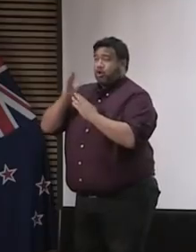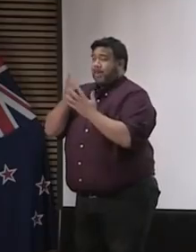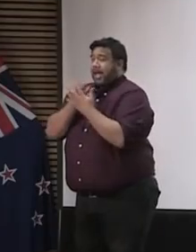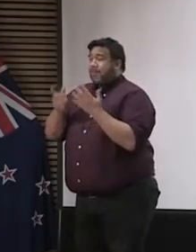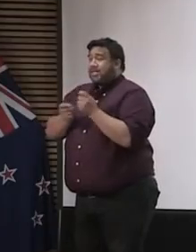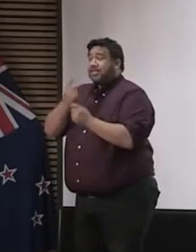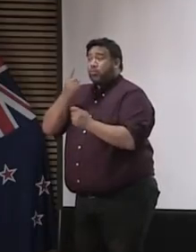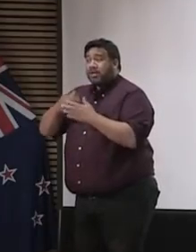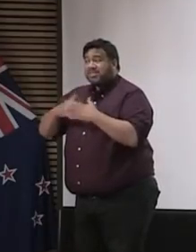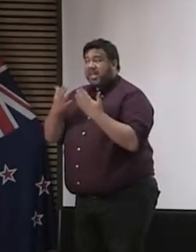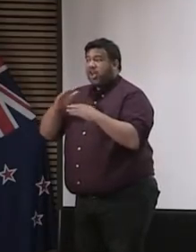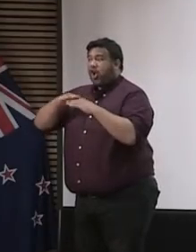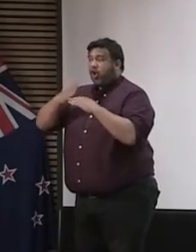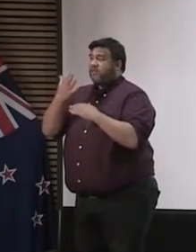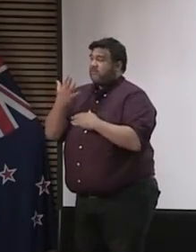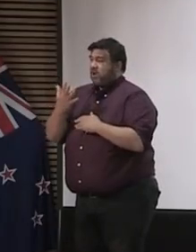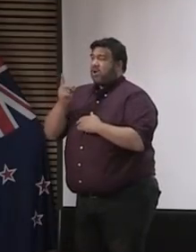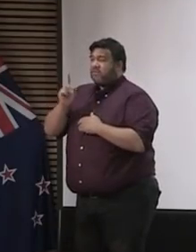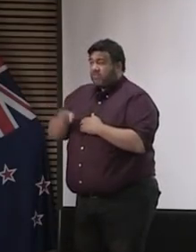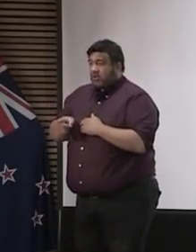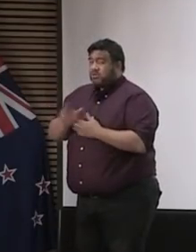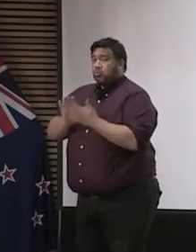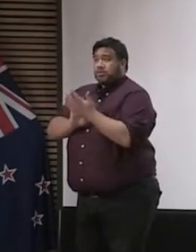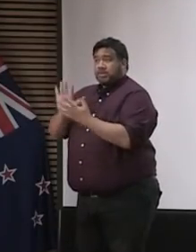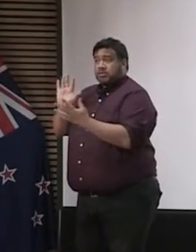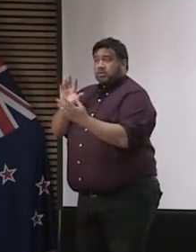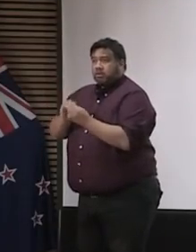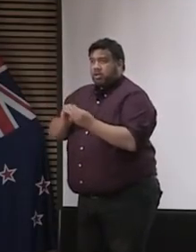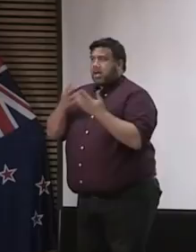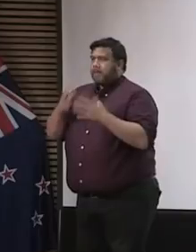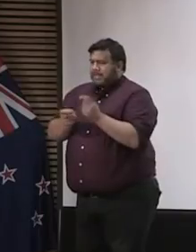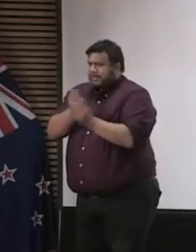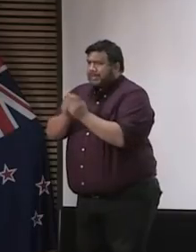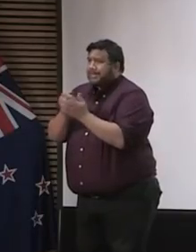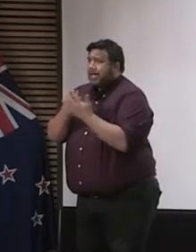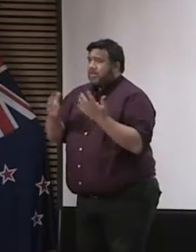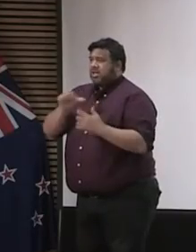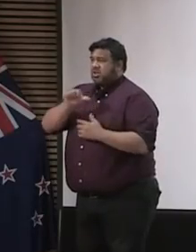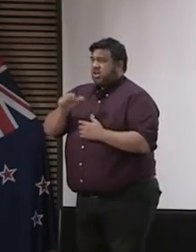It brings the total number to 94, 797.